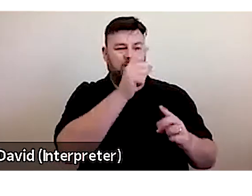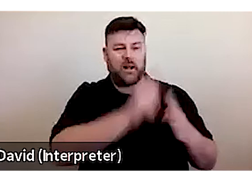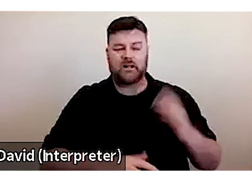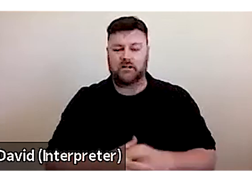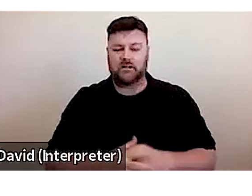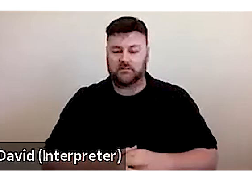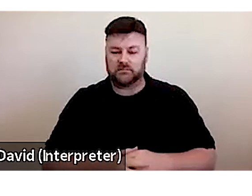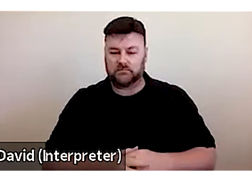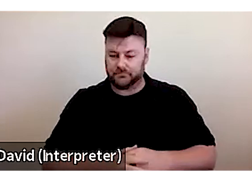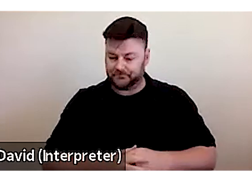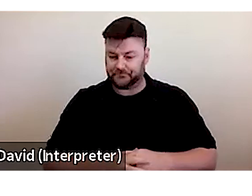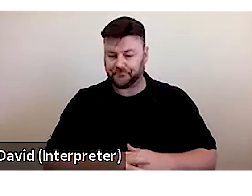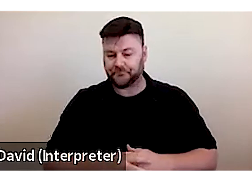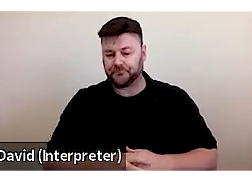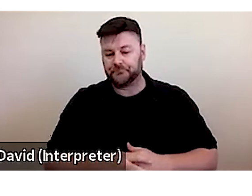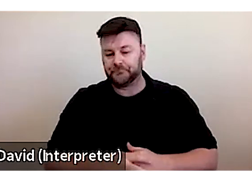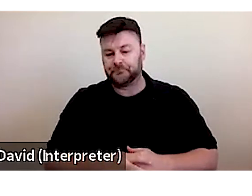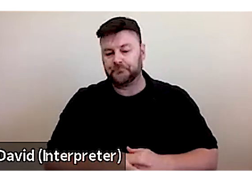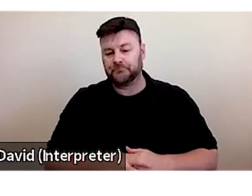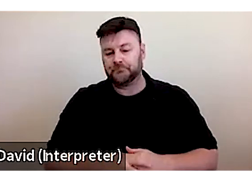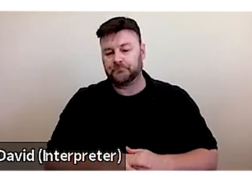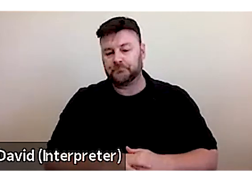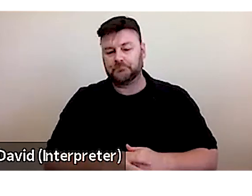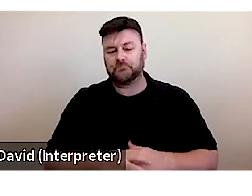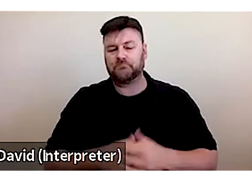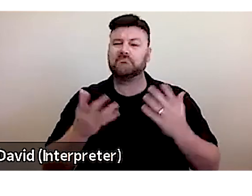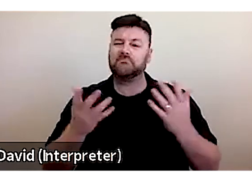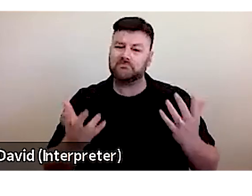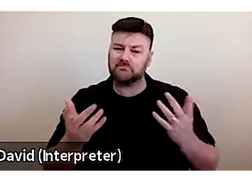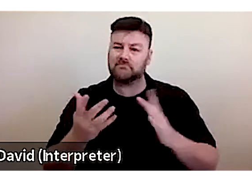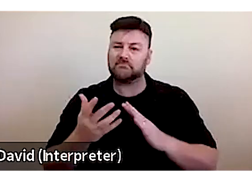included disability. This is a hindrance.